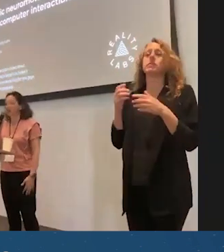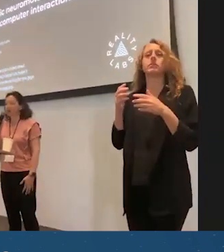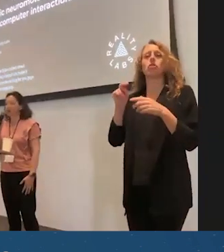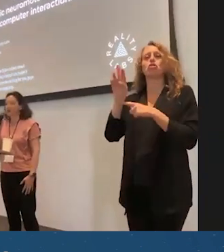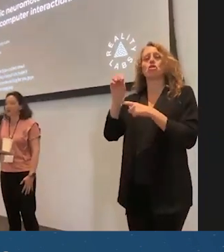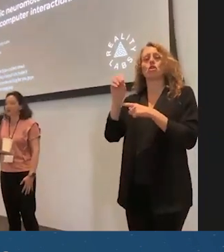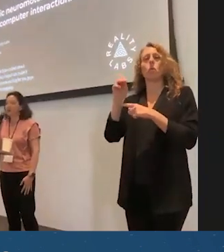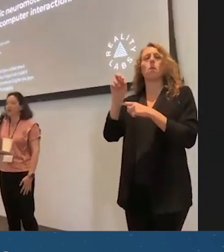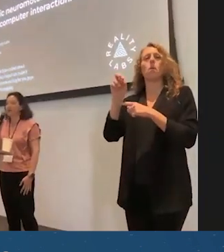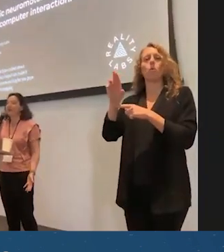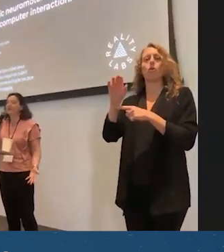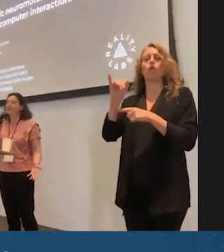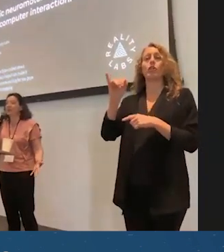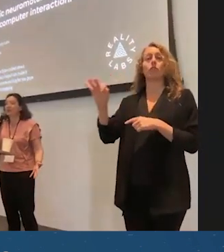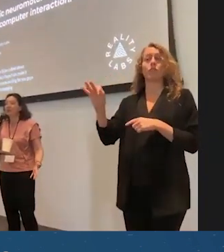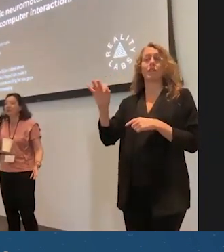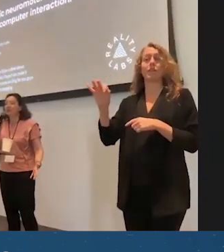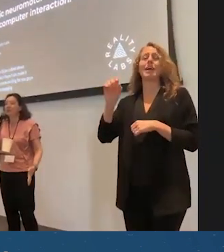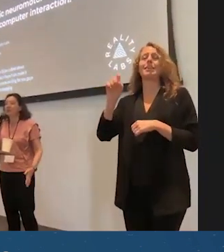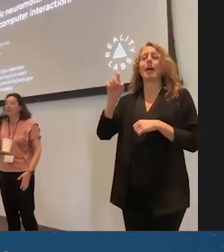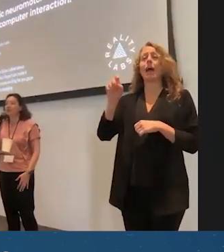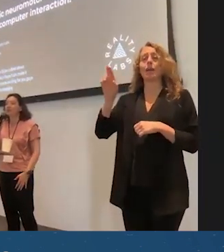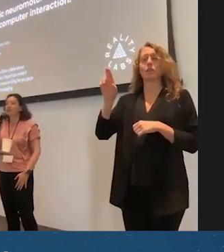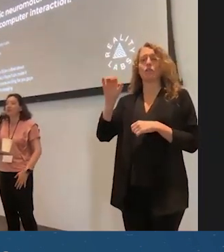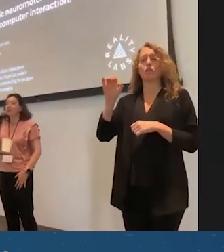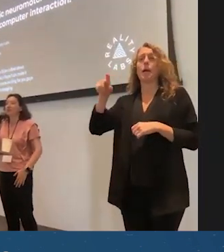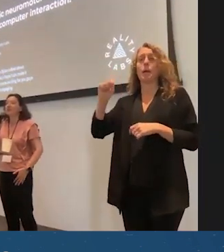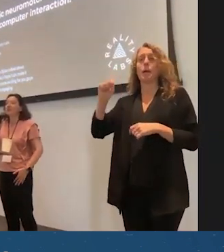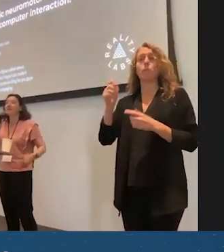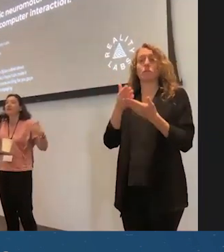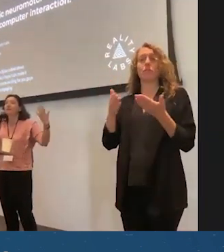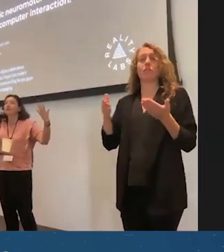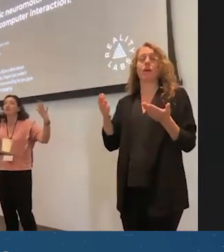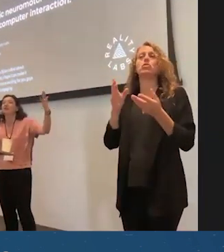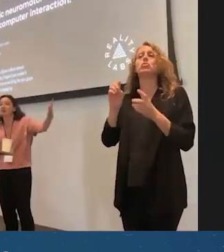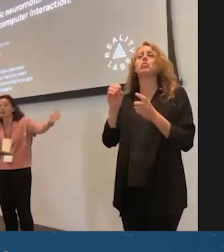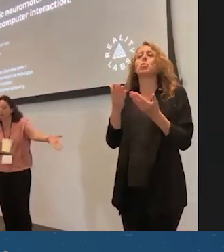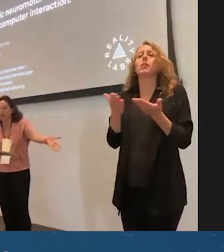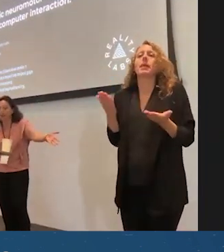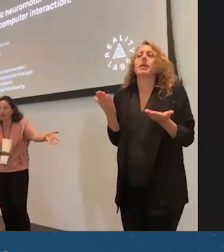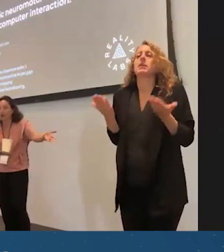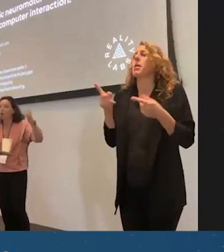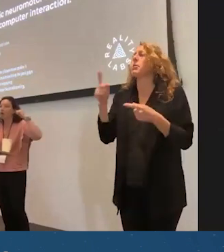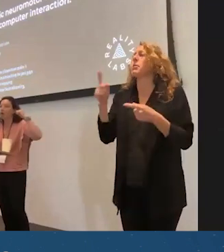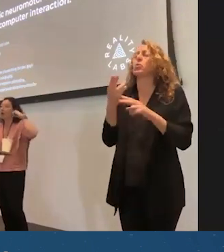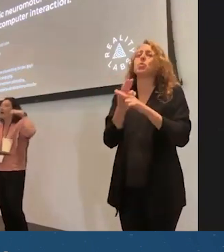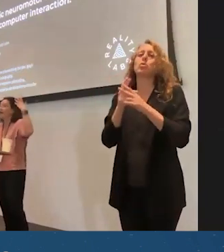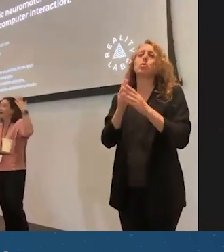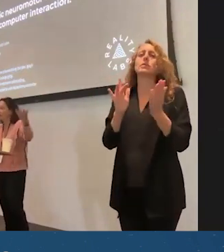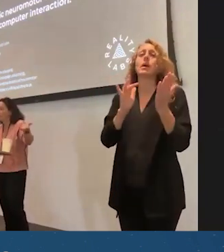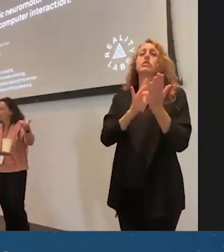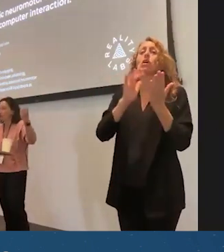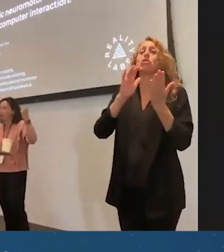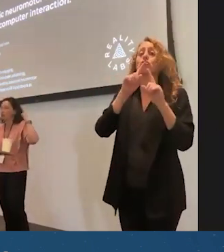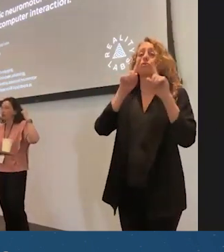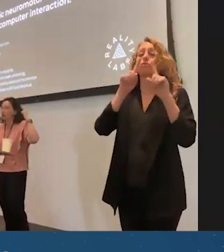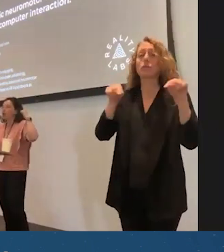interfaces as an XR input device to do things that you might use, a touch screen or a handheld controller